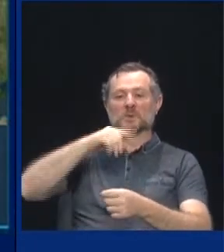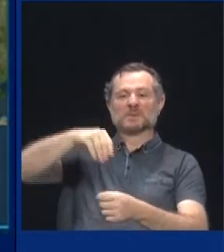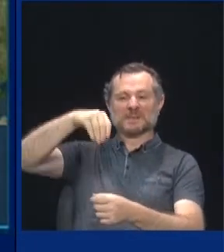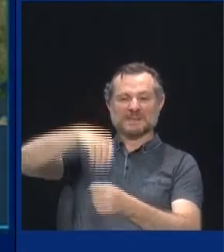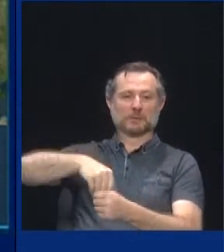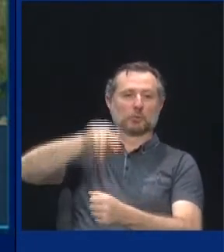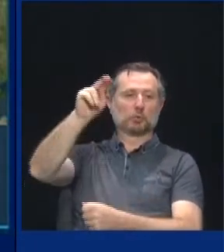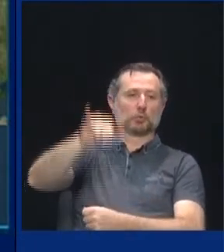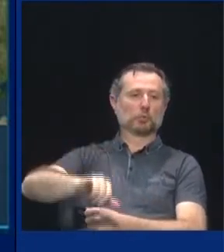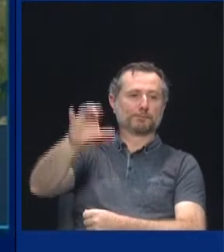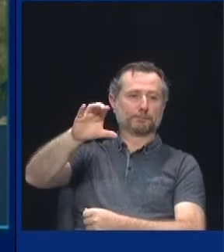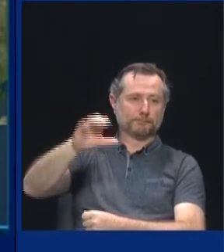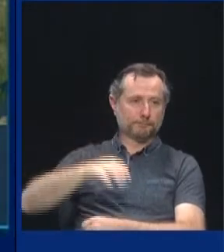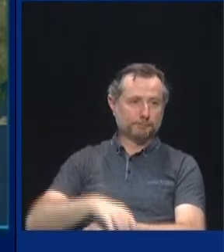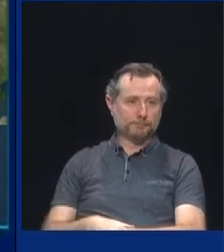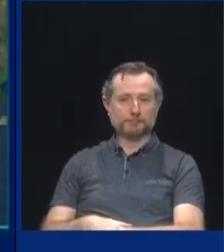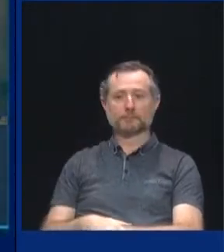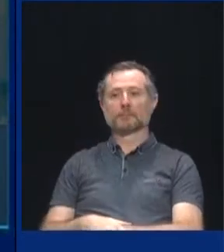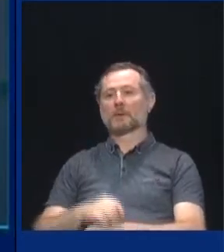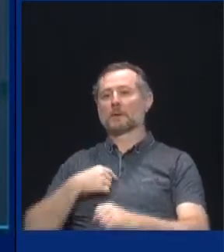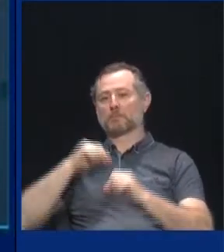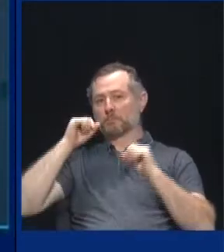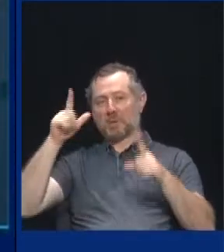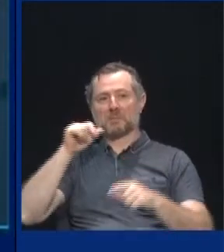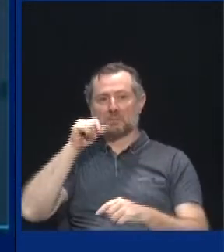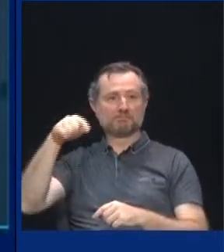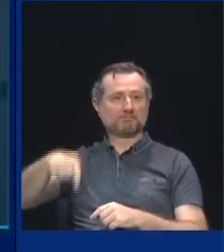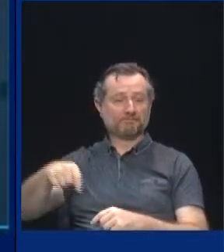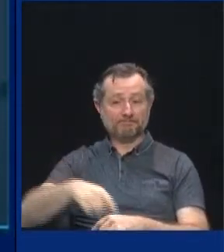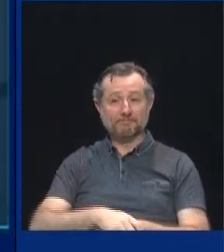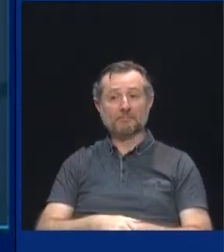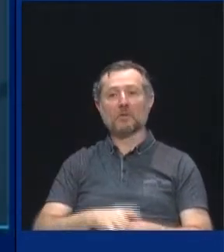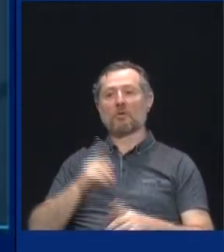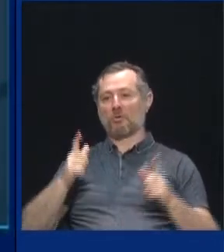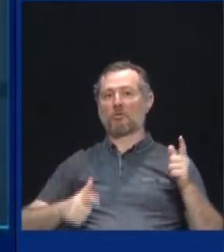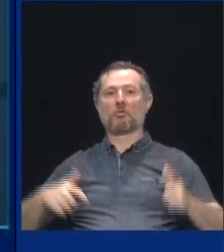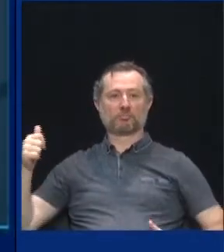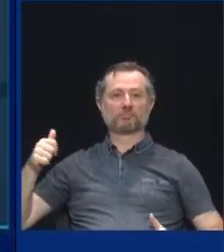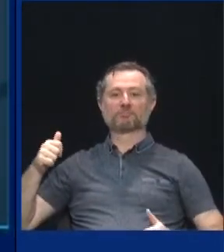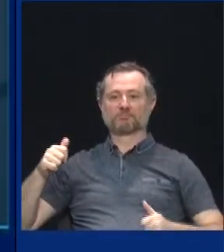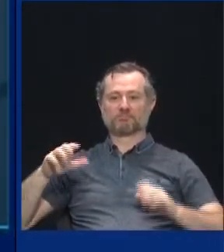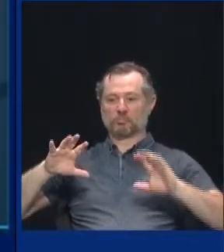AND OVER 61% OF THOSE ZIP CODES IN THE STATE ARE IN NEW YORK